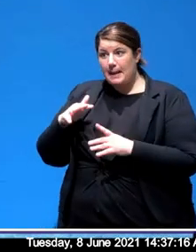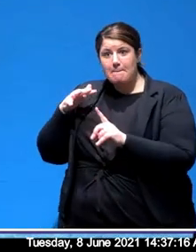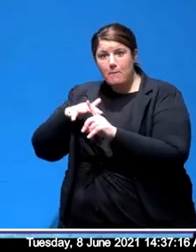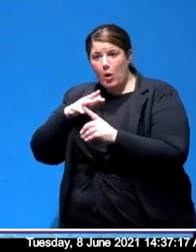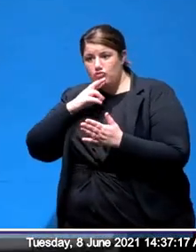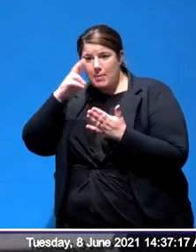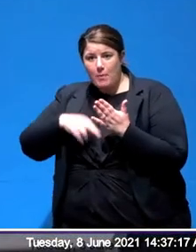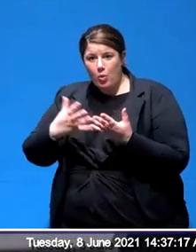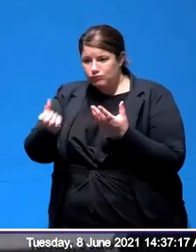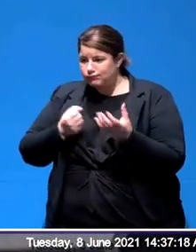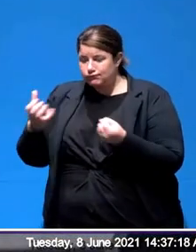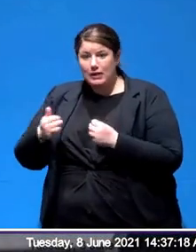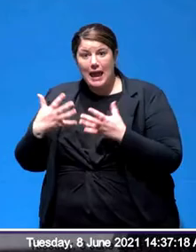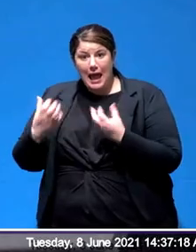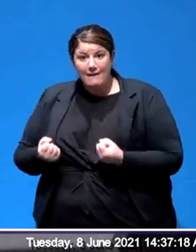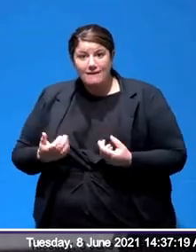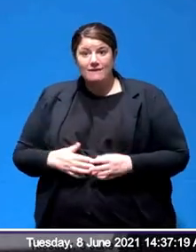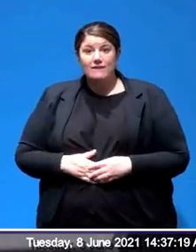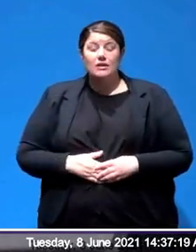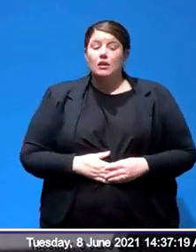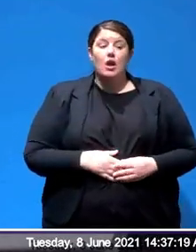Only hearsay from ABM.